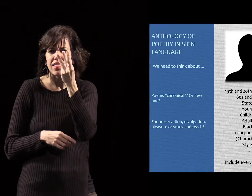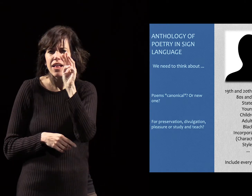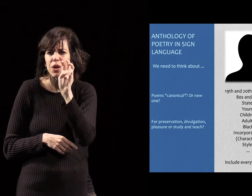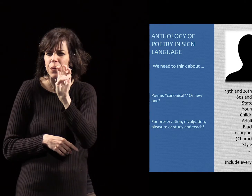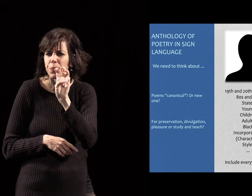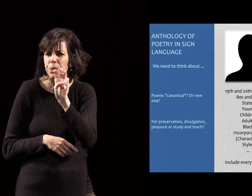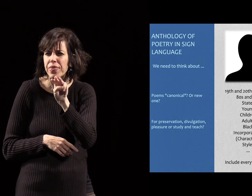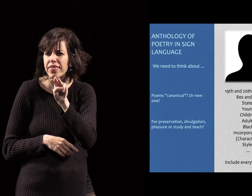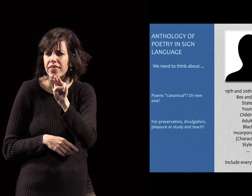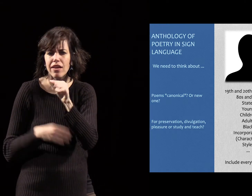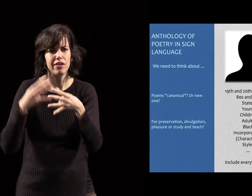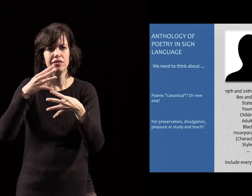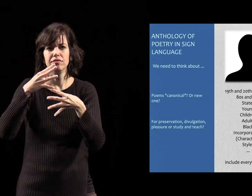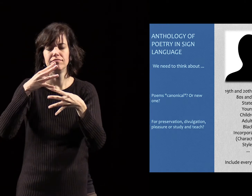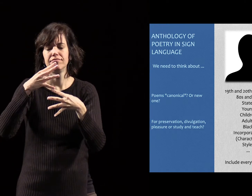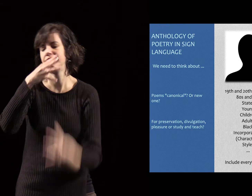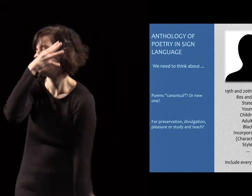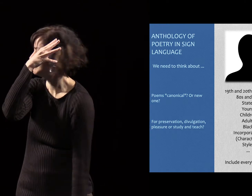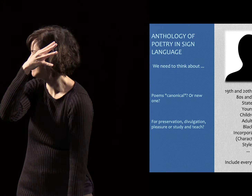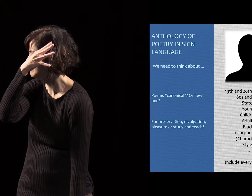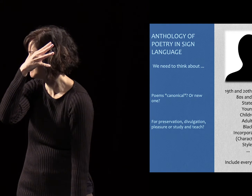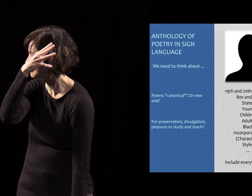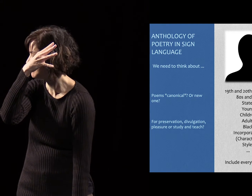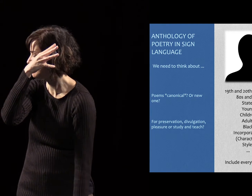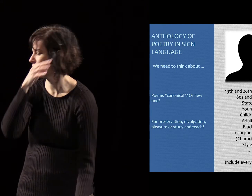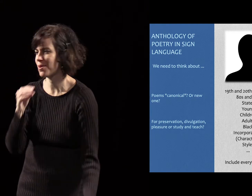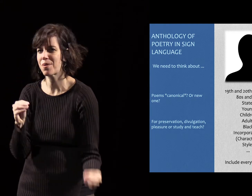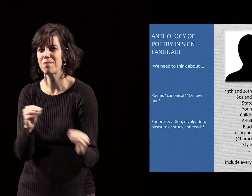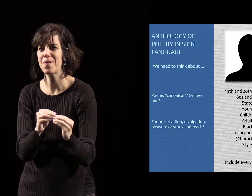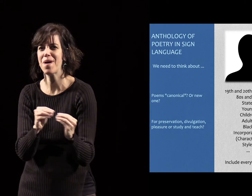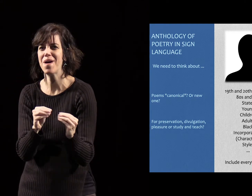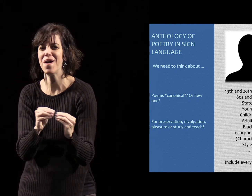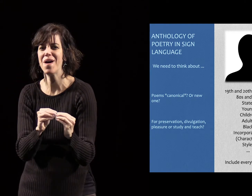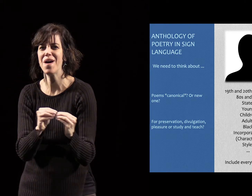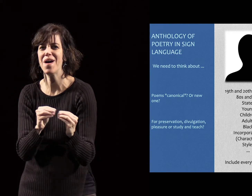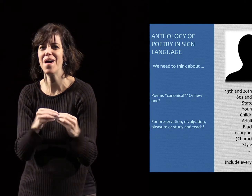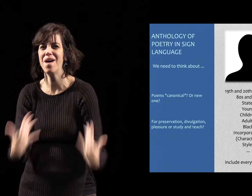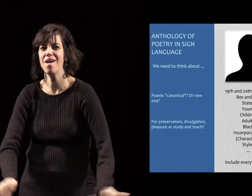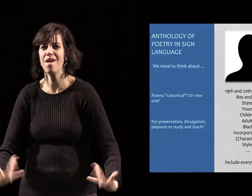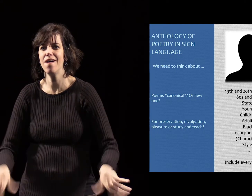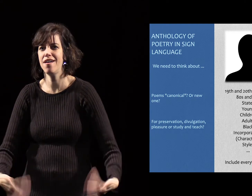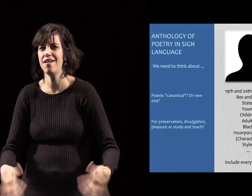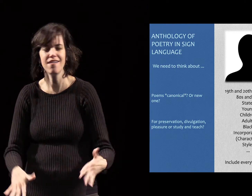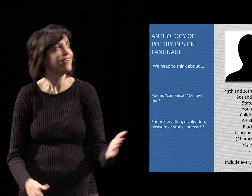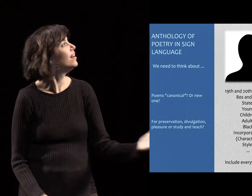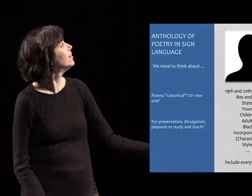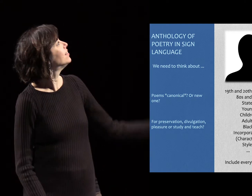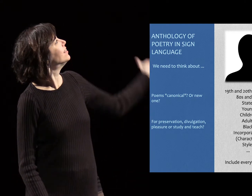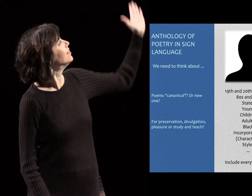And that's a limited list. I could go on forever with that list. There's many more examples.